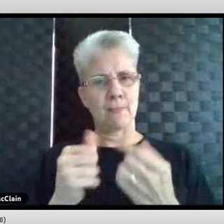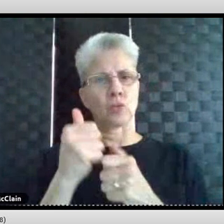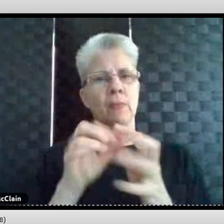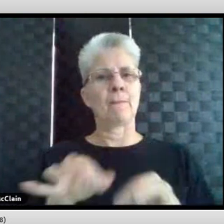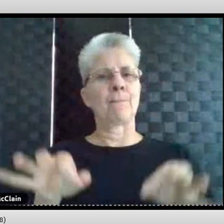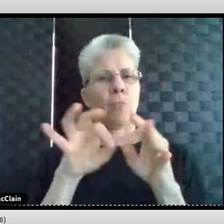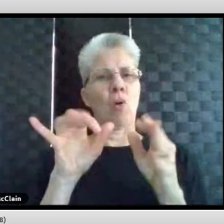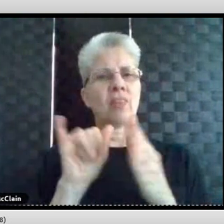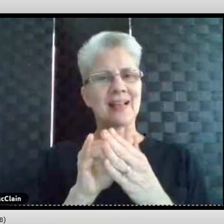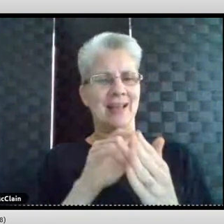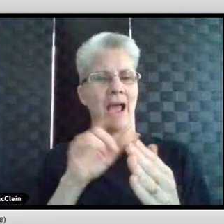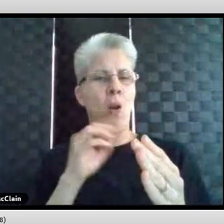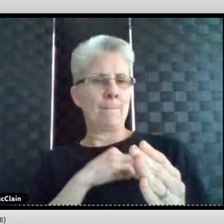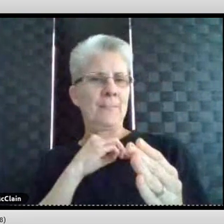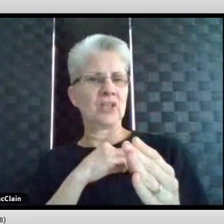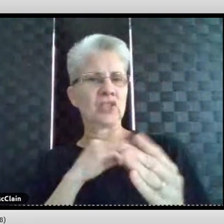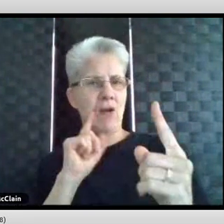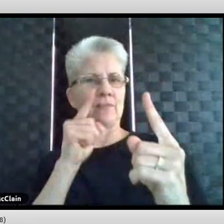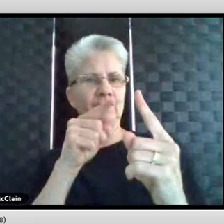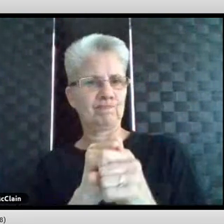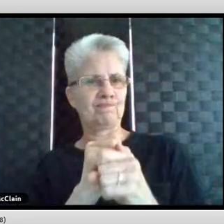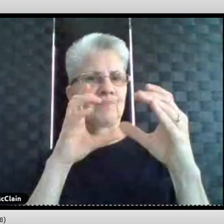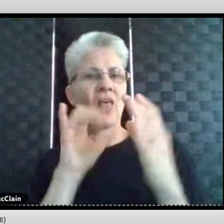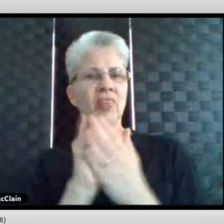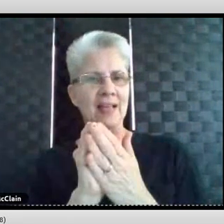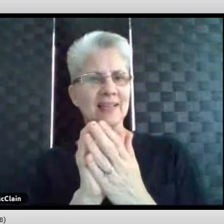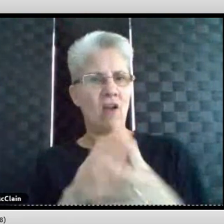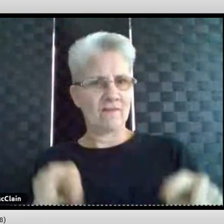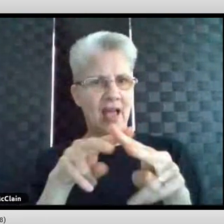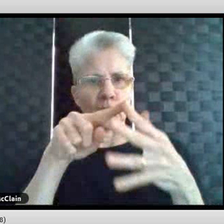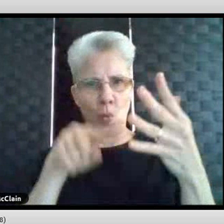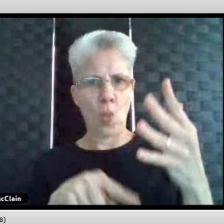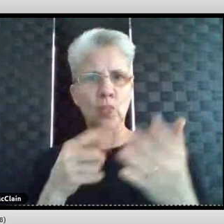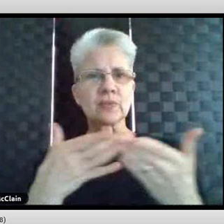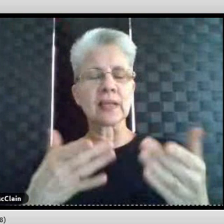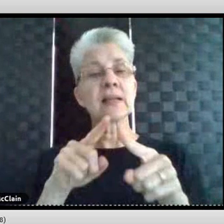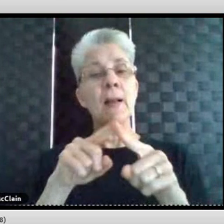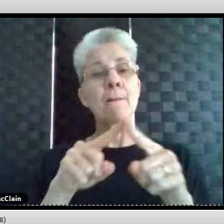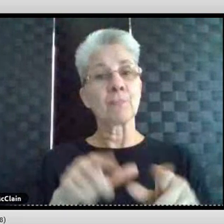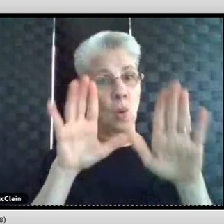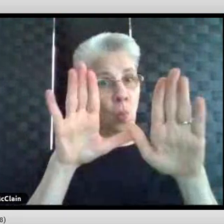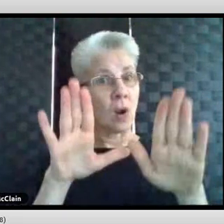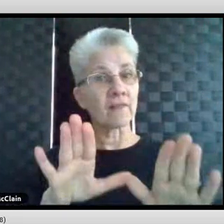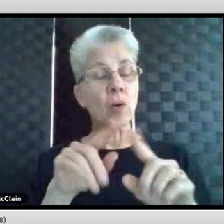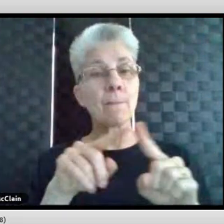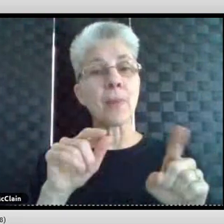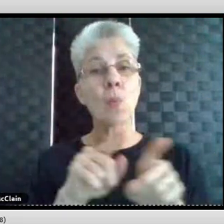That's our mission, that's our vision, that includes our values, all those things. That's wonderful. But we also want to make sure